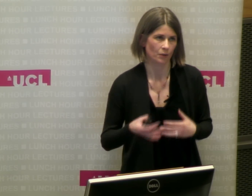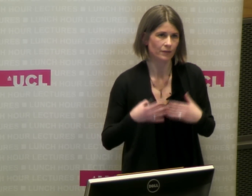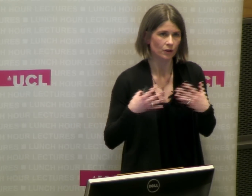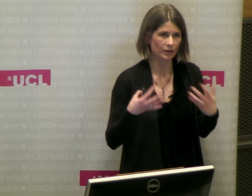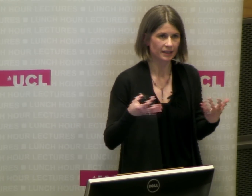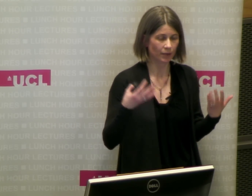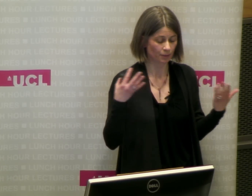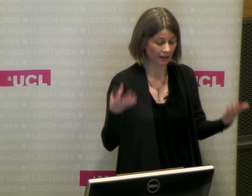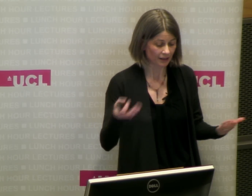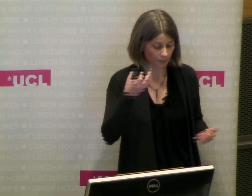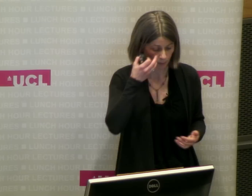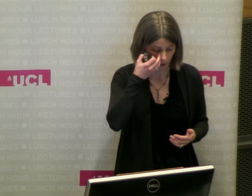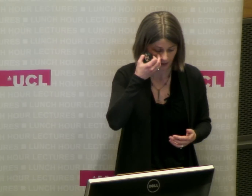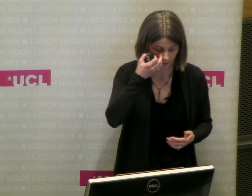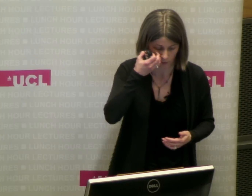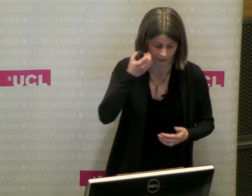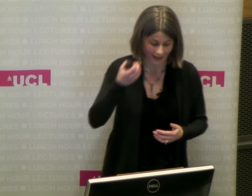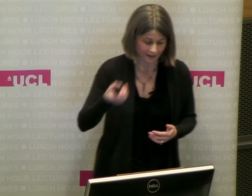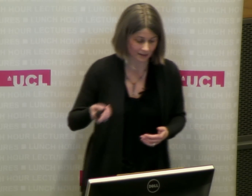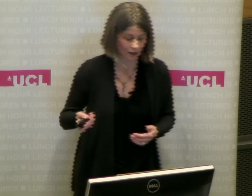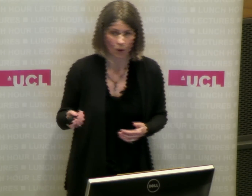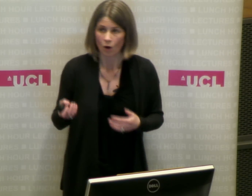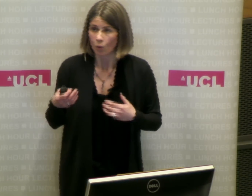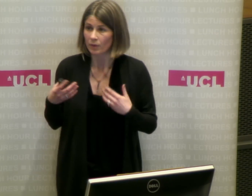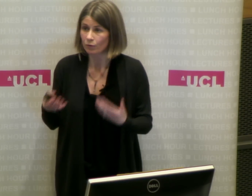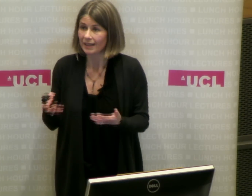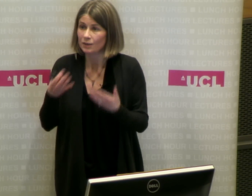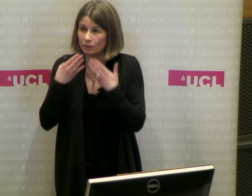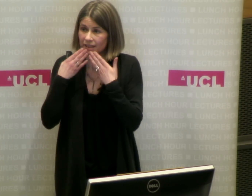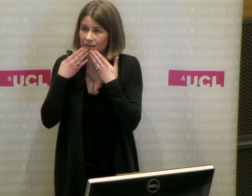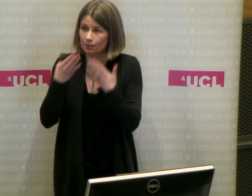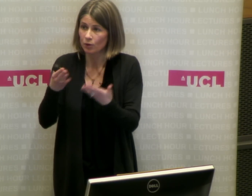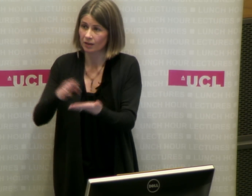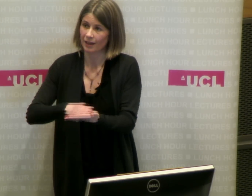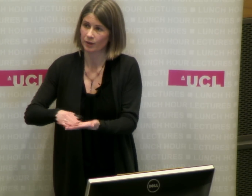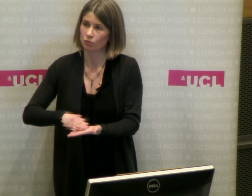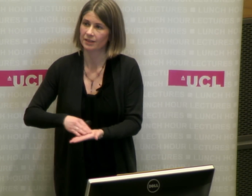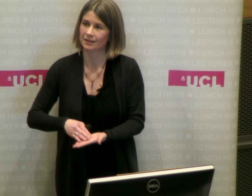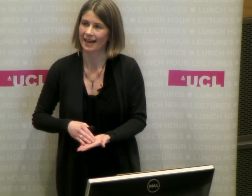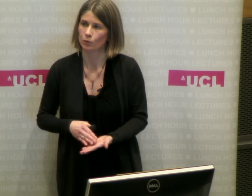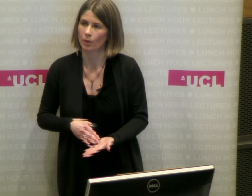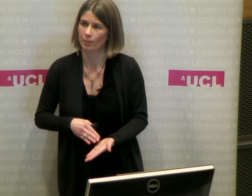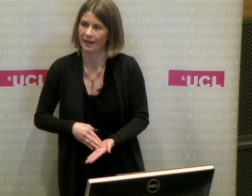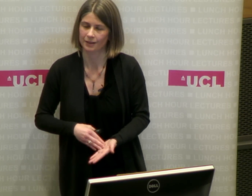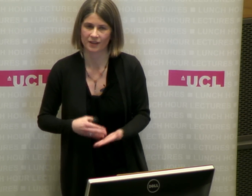Even though reading might appear to be a visual task, we are reading a spoken language written down.